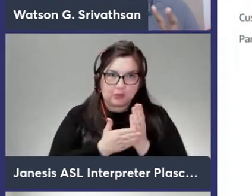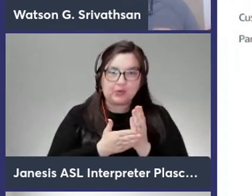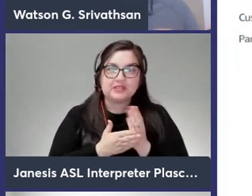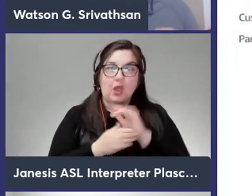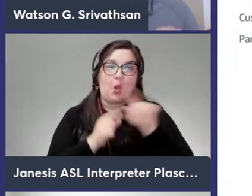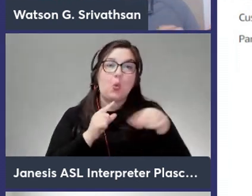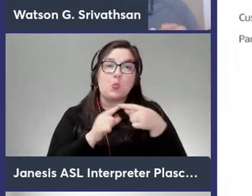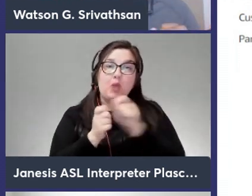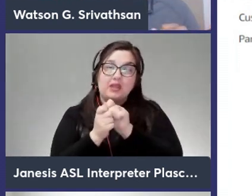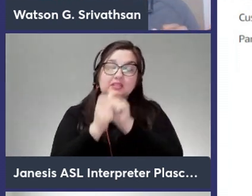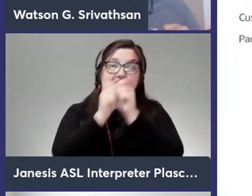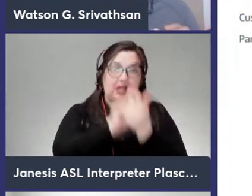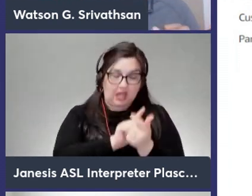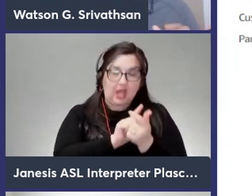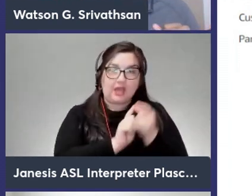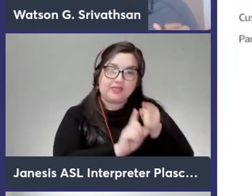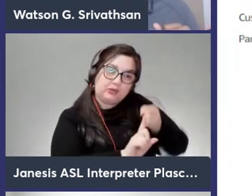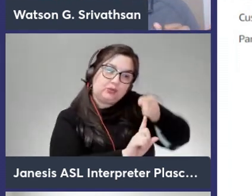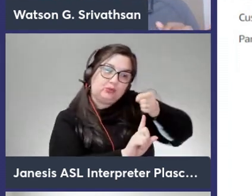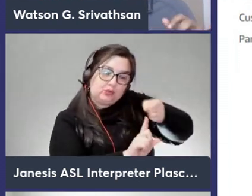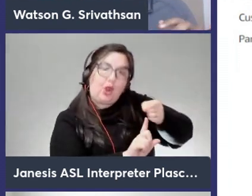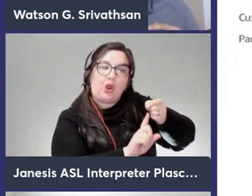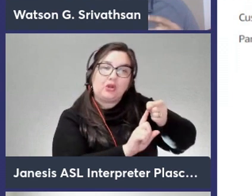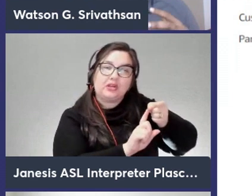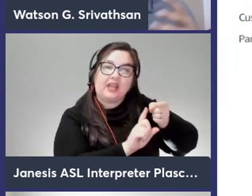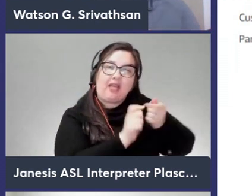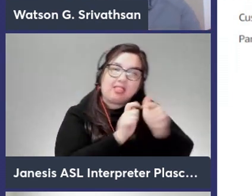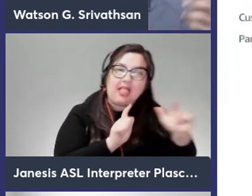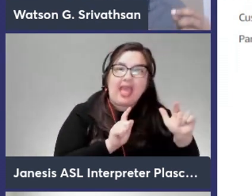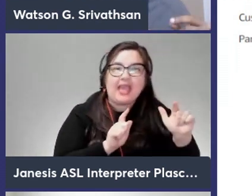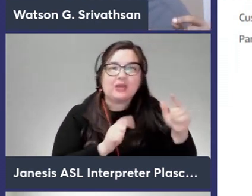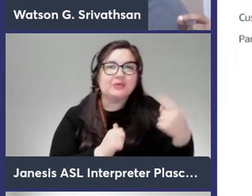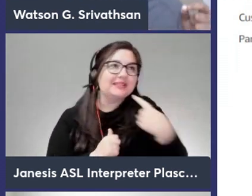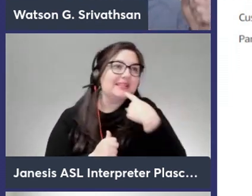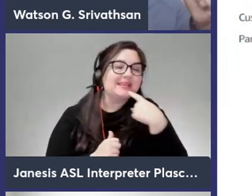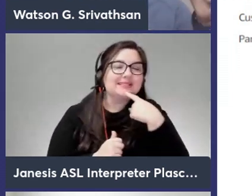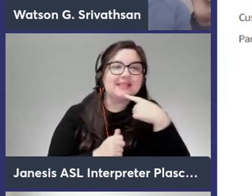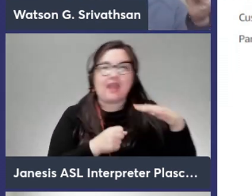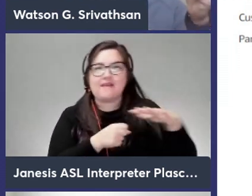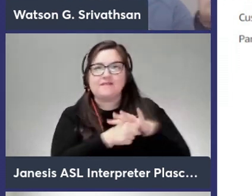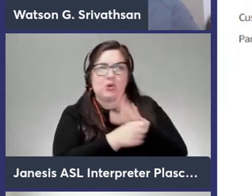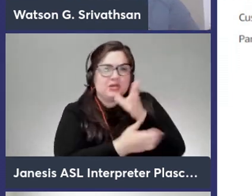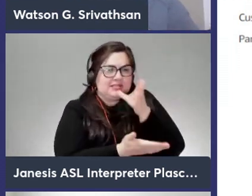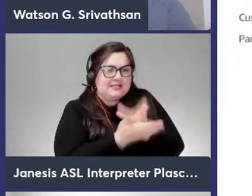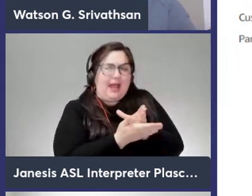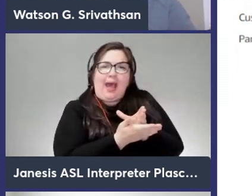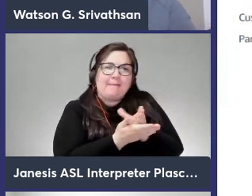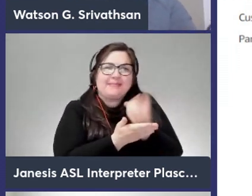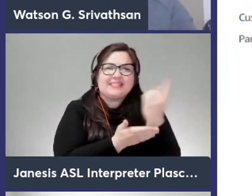in the target language, let's say like a full stop is missing or a person's name